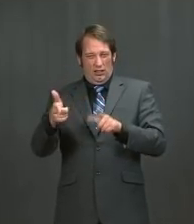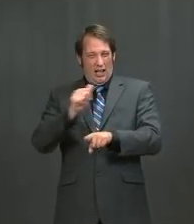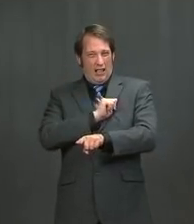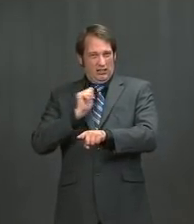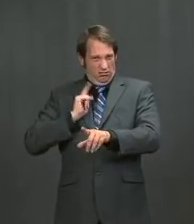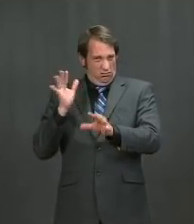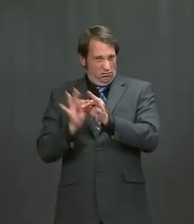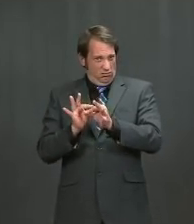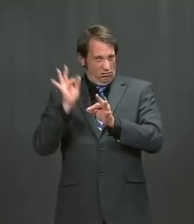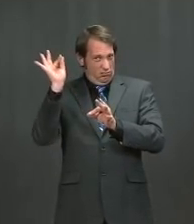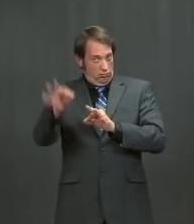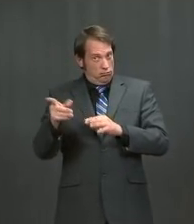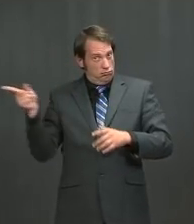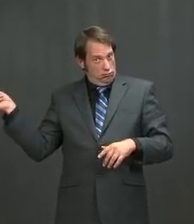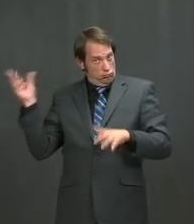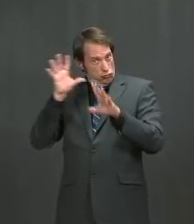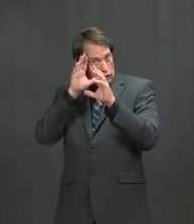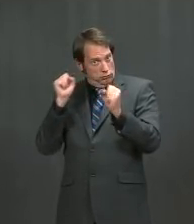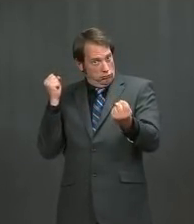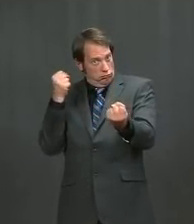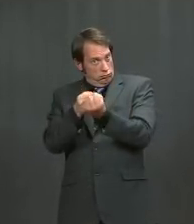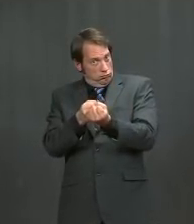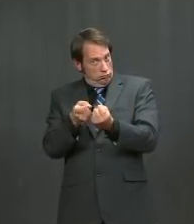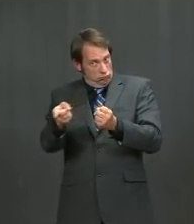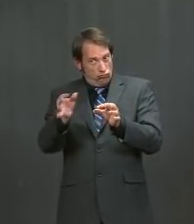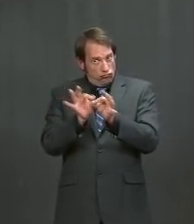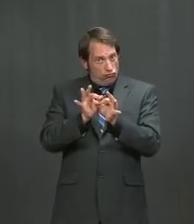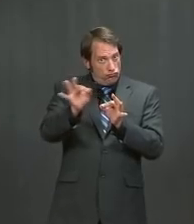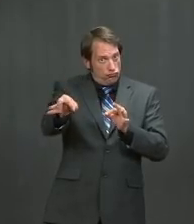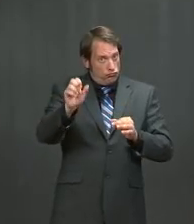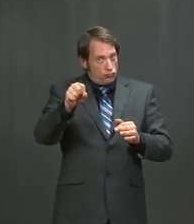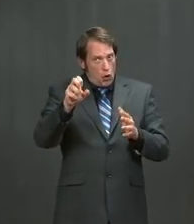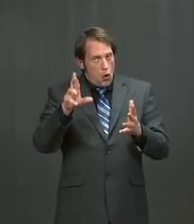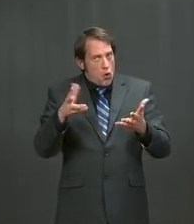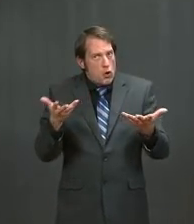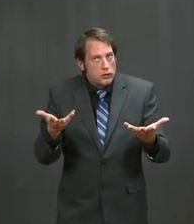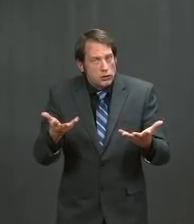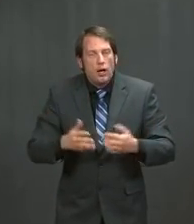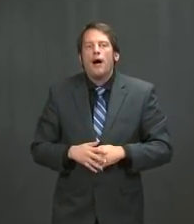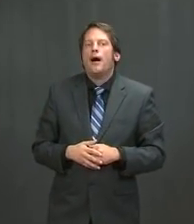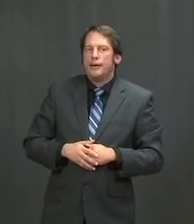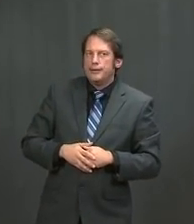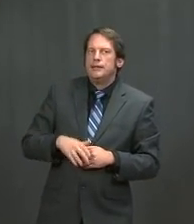to move that game out of Atlanta because of the voting law? Ms. Psaki: Well, I wish I had had this with me on Friday